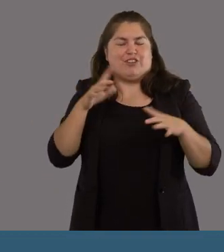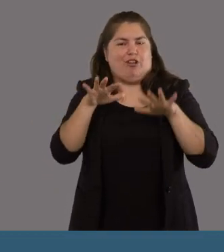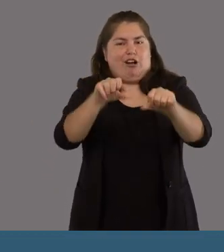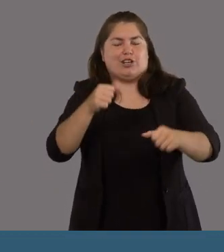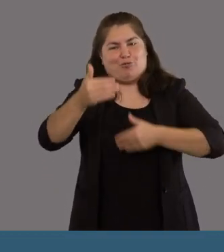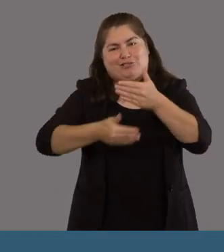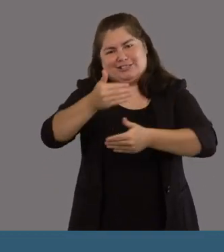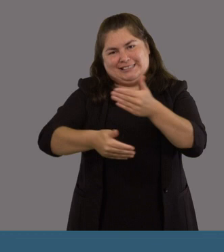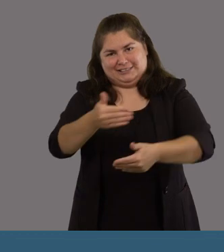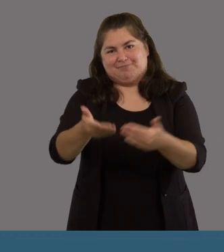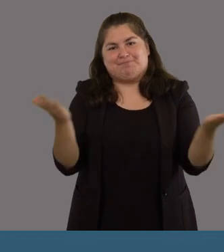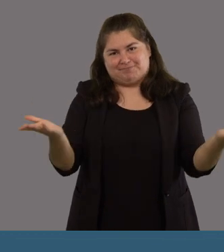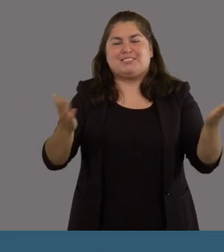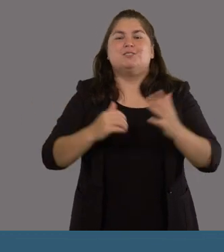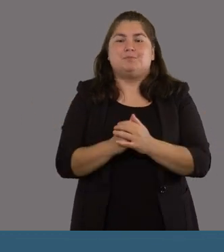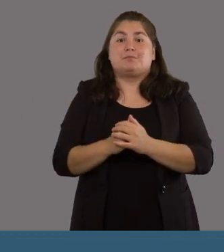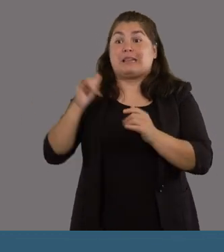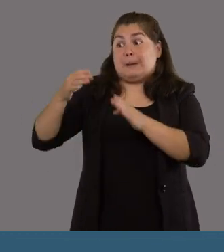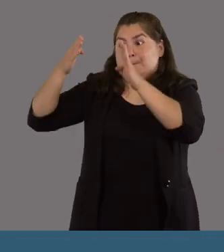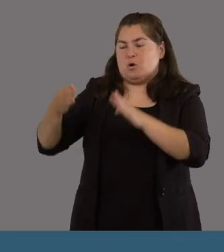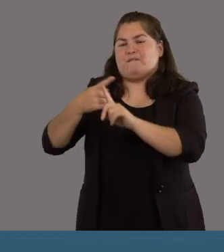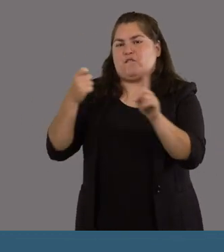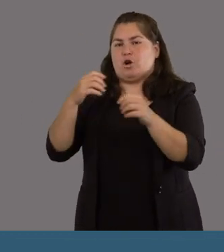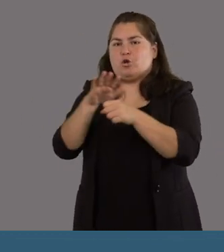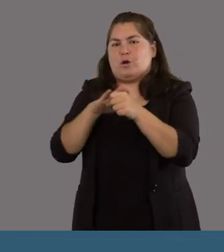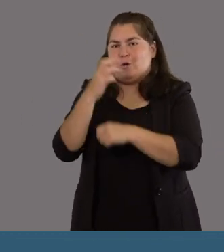of the colonization process." - Region 12 Participant